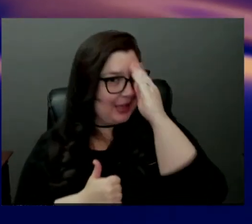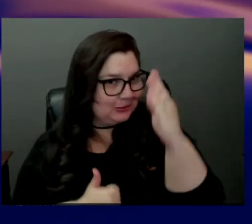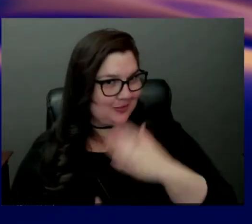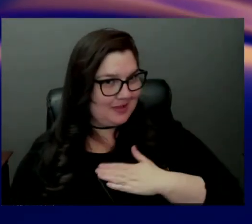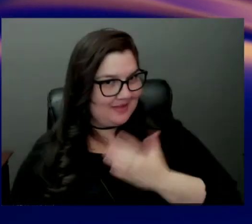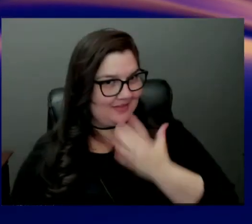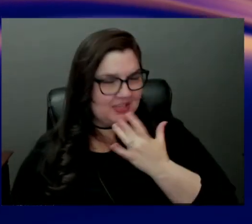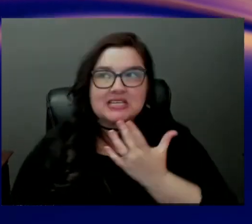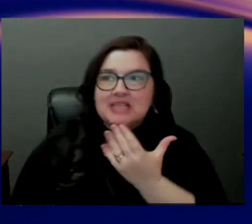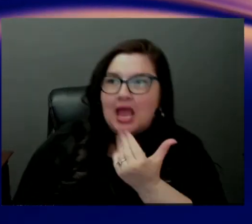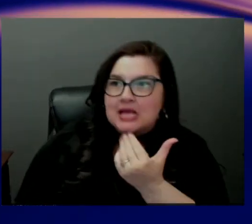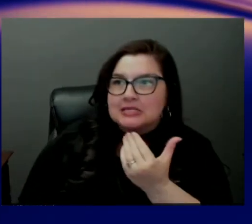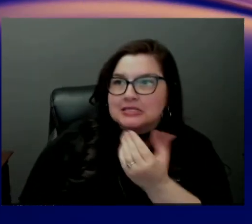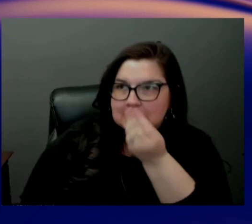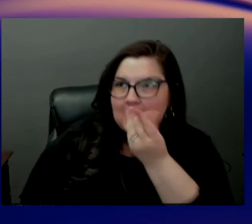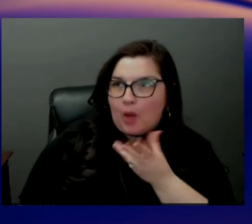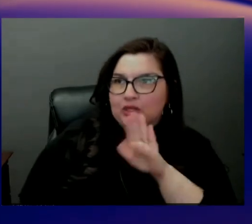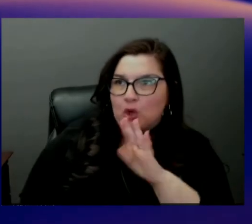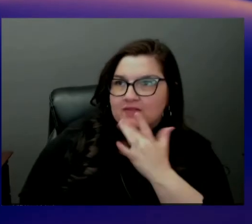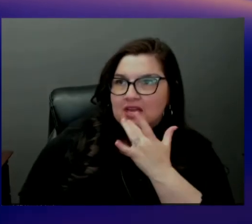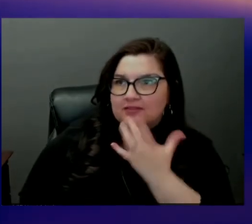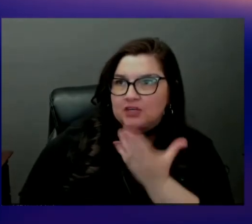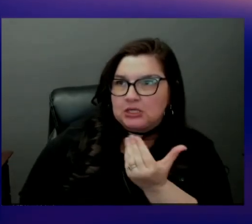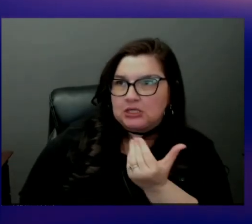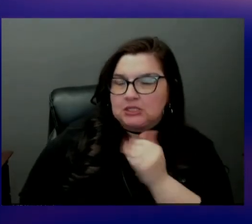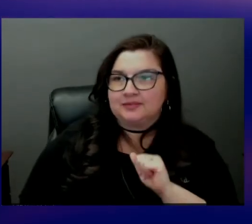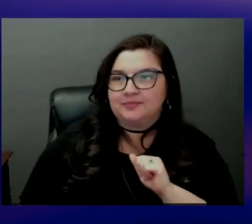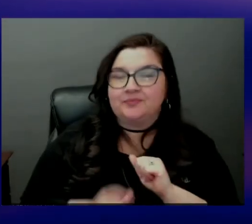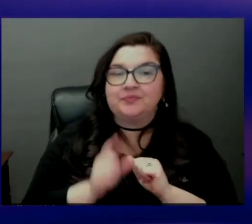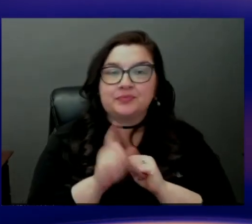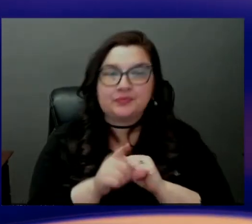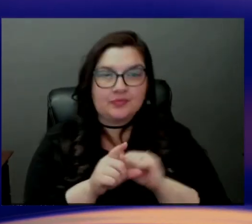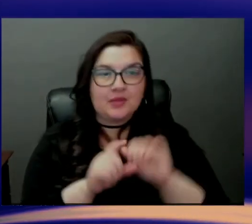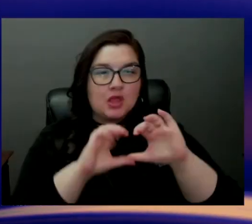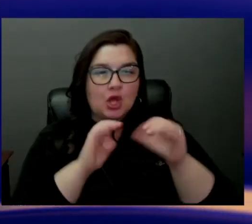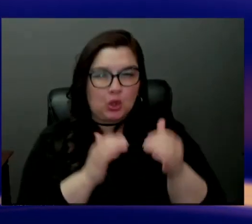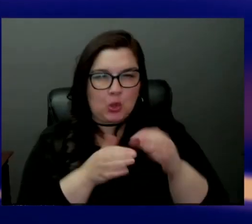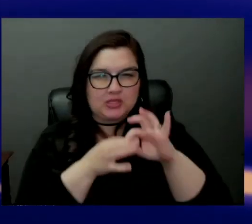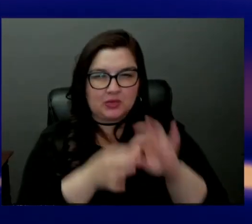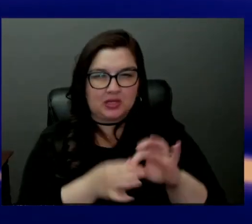Is the course on DynamoDB. Oh, okay.